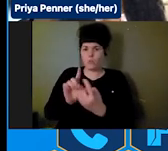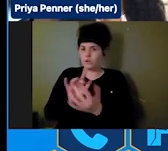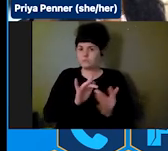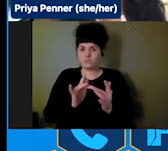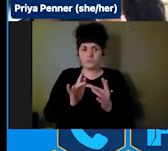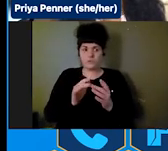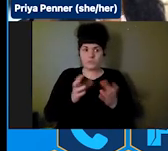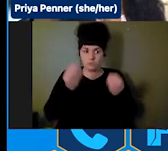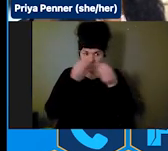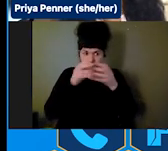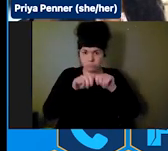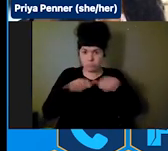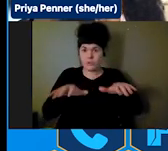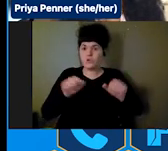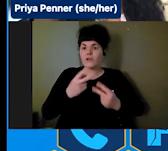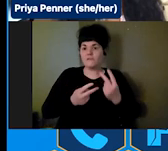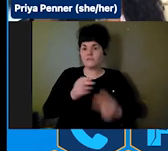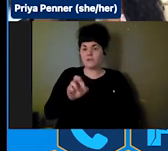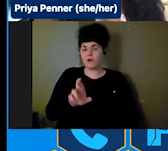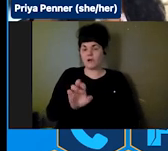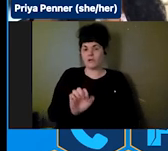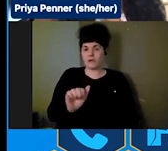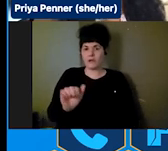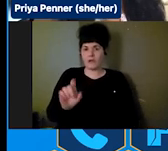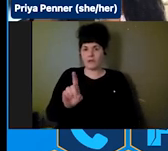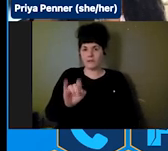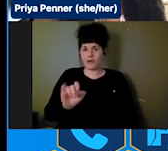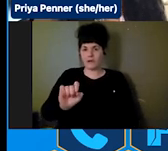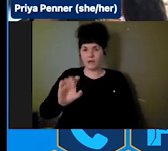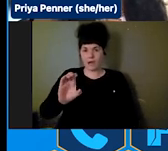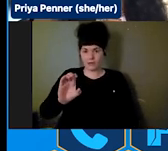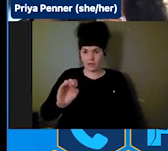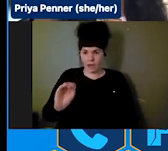to REAADI.com and on the